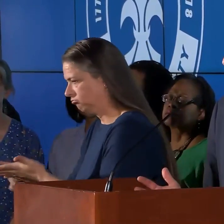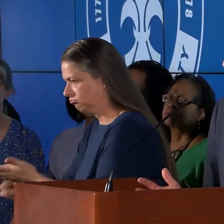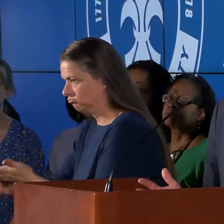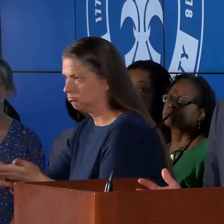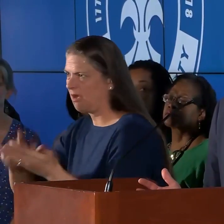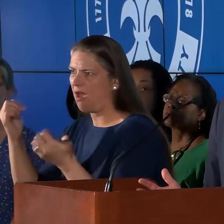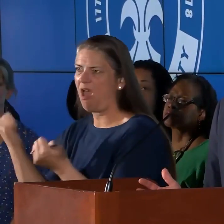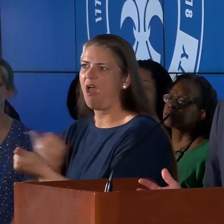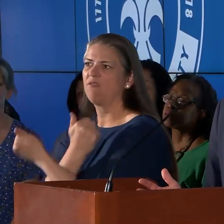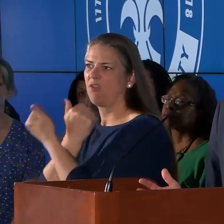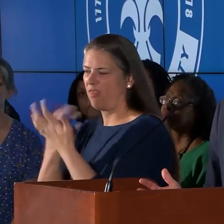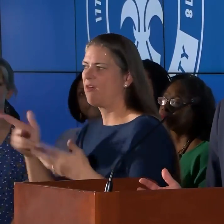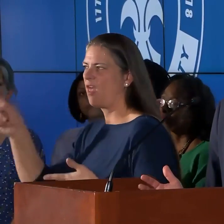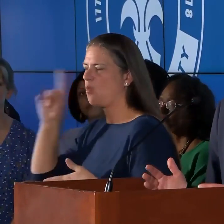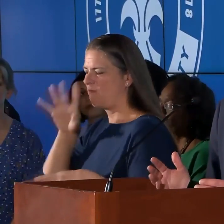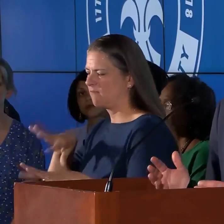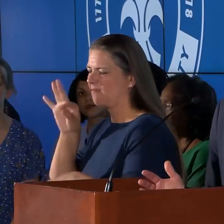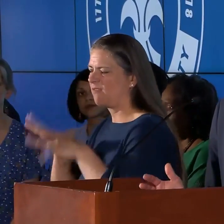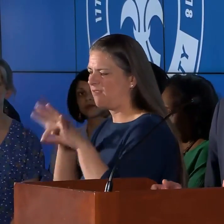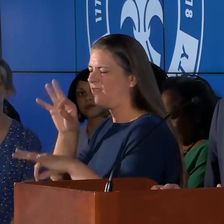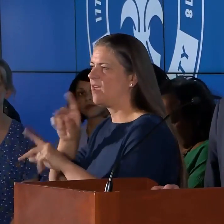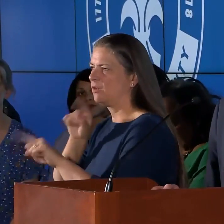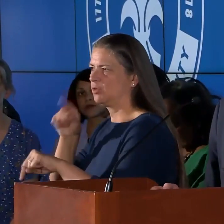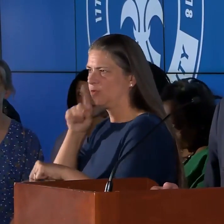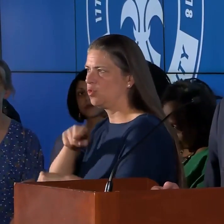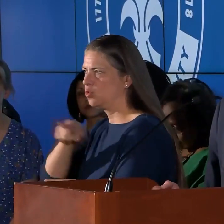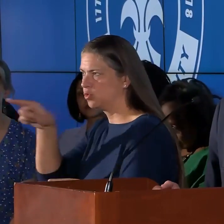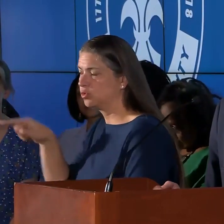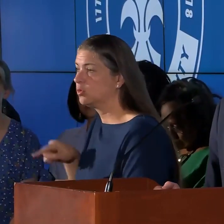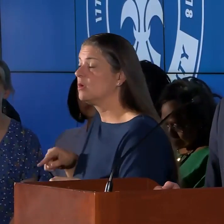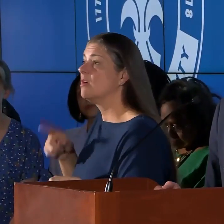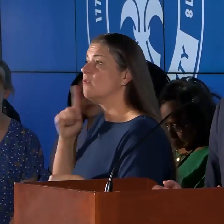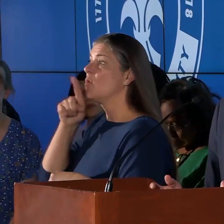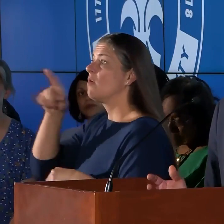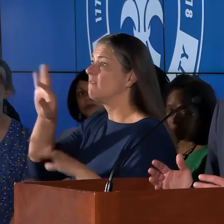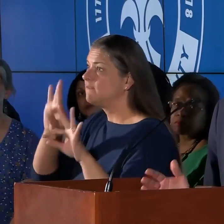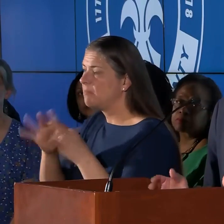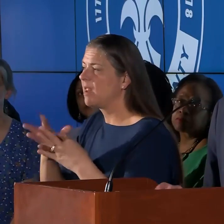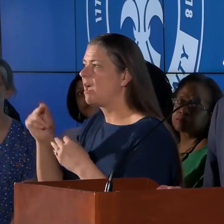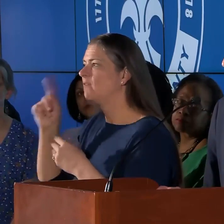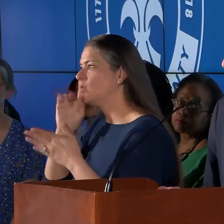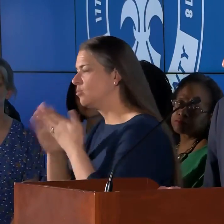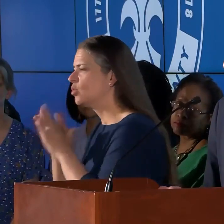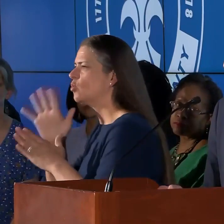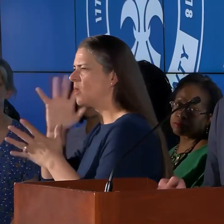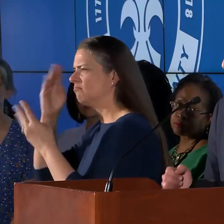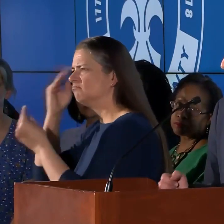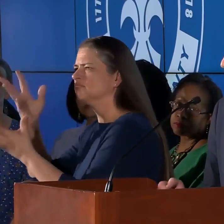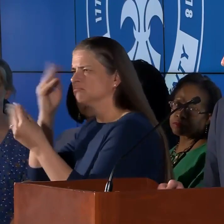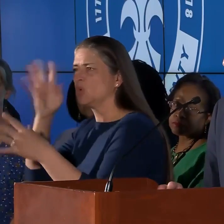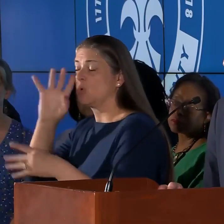all of these answers to the entire community, to the loved ones who lost victims today. And so we are going to get back to work. We will continue to